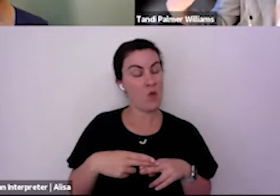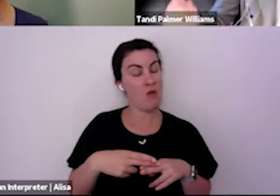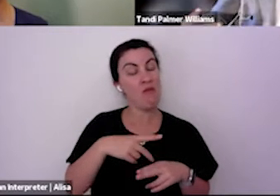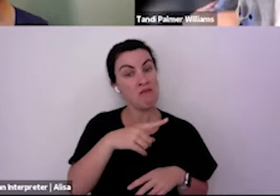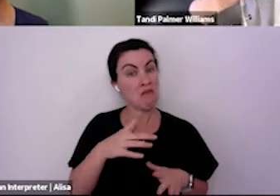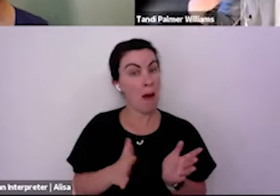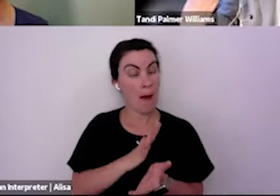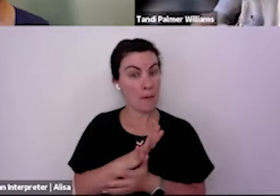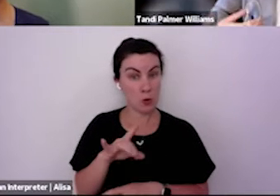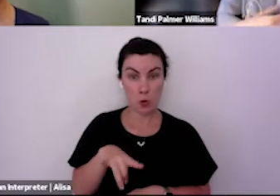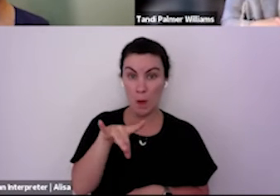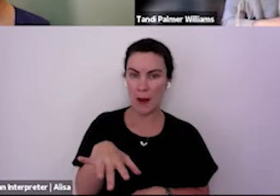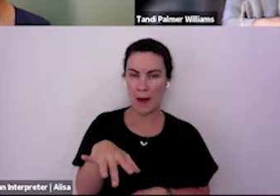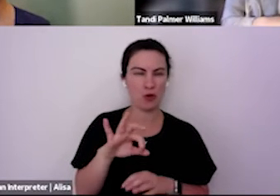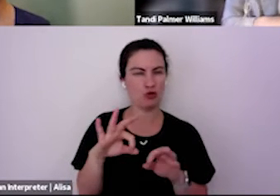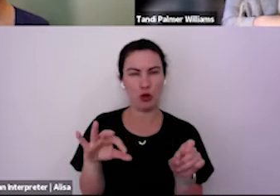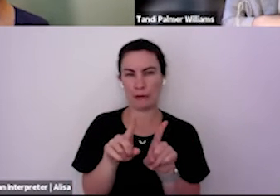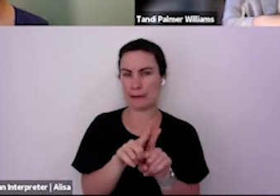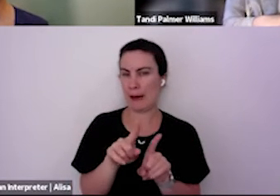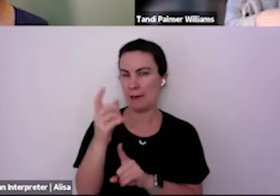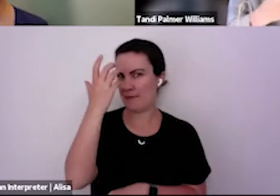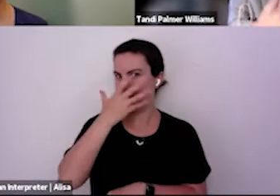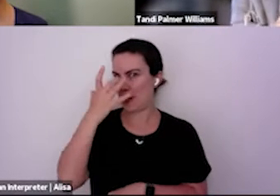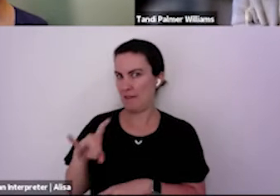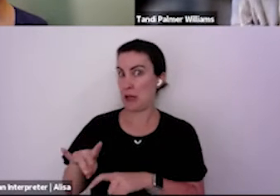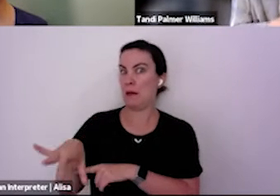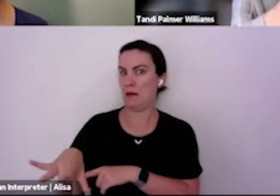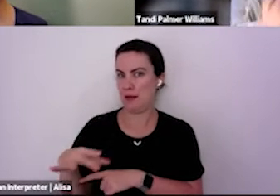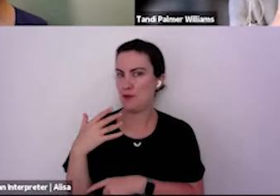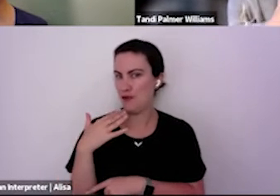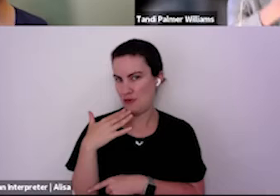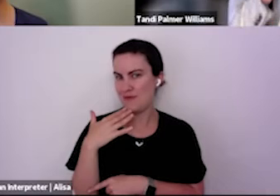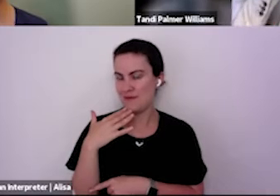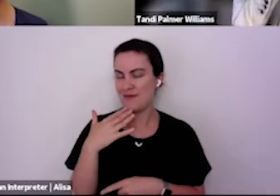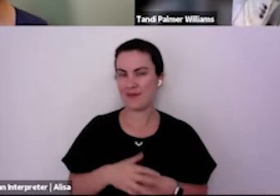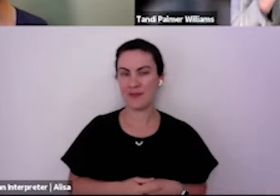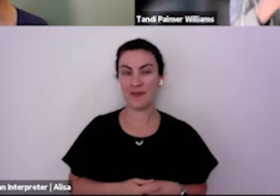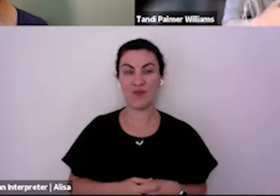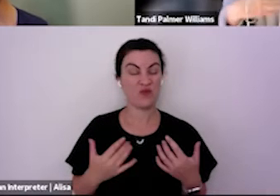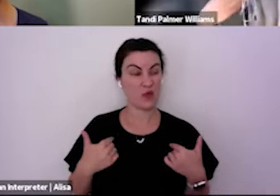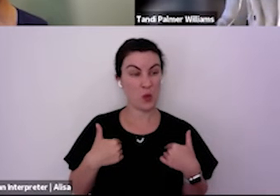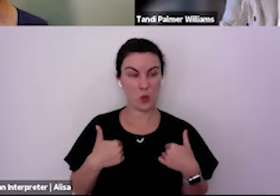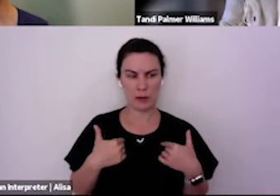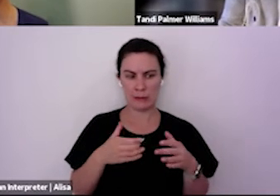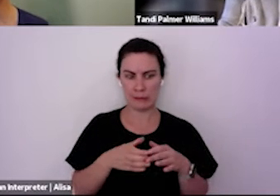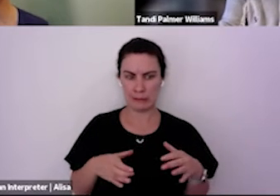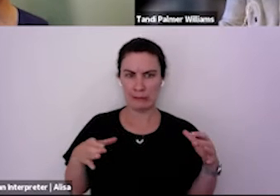As this time goes on and our products mature and we've got a better hold on kind of what